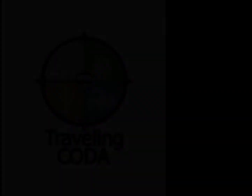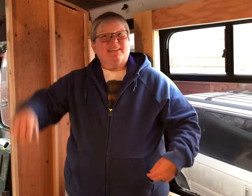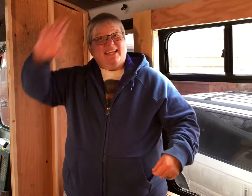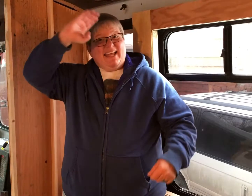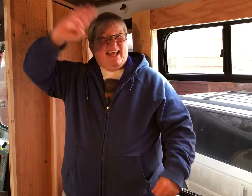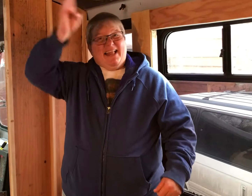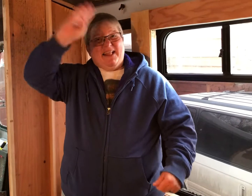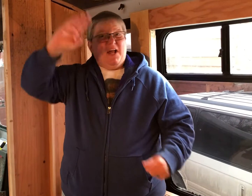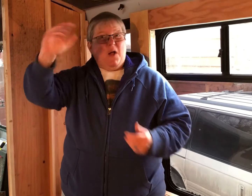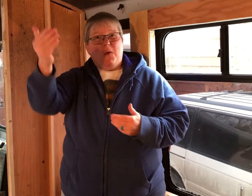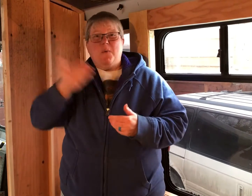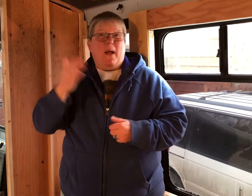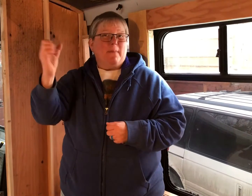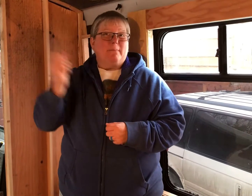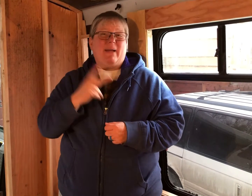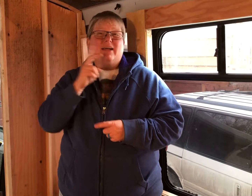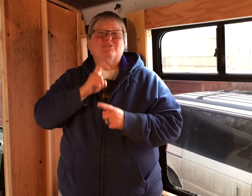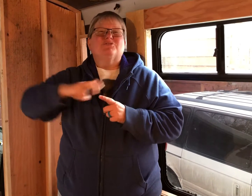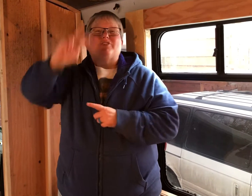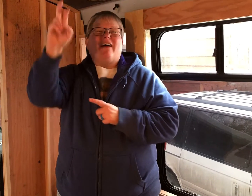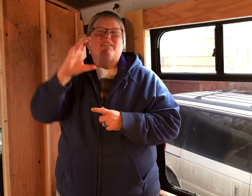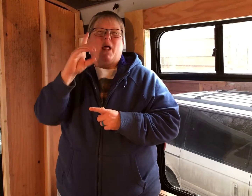Hello, welcome back to Traveling CODA.